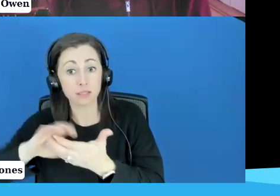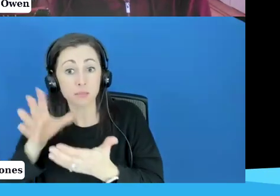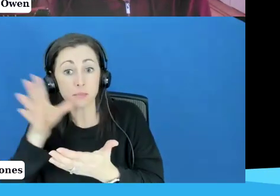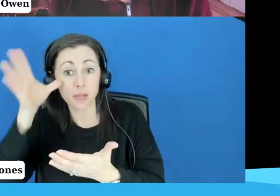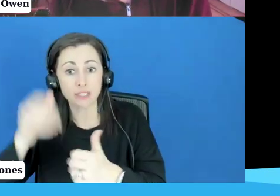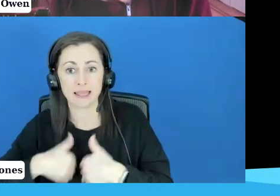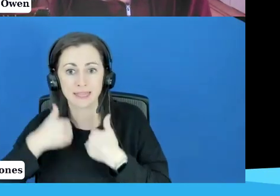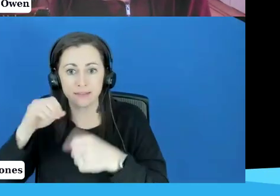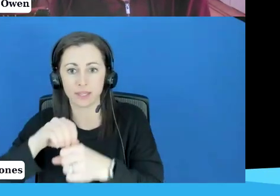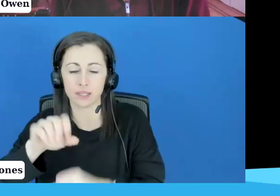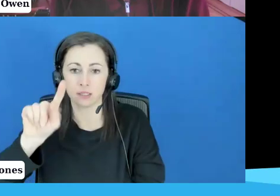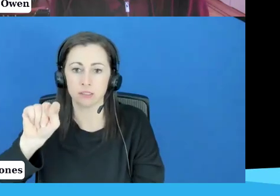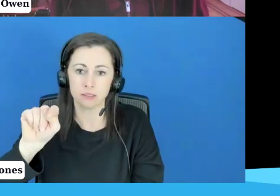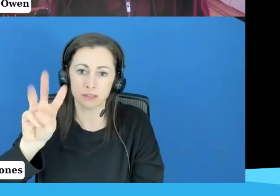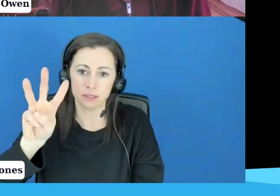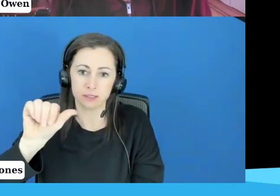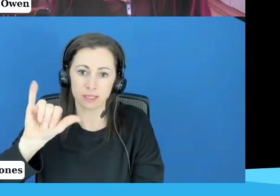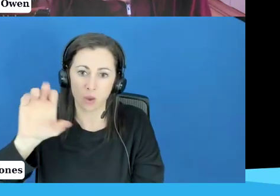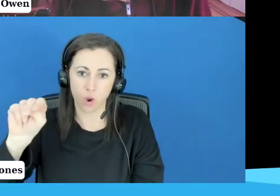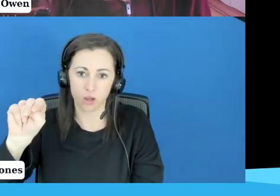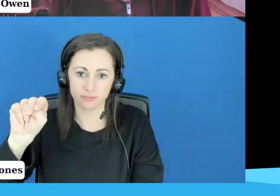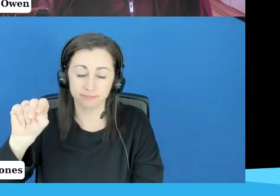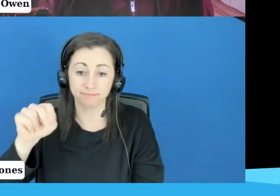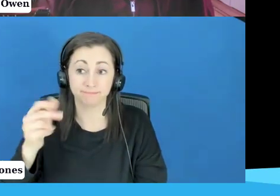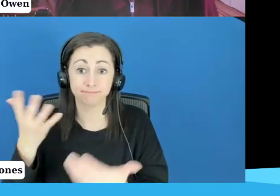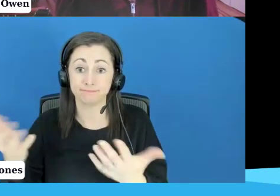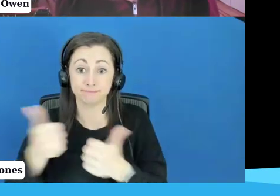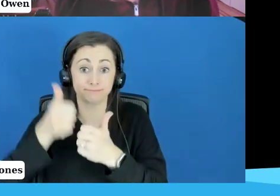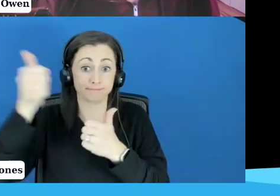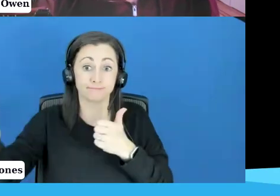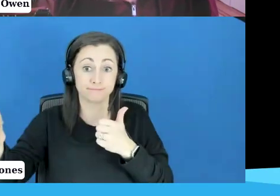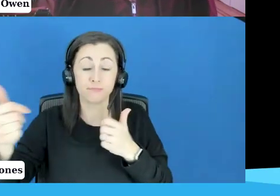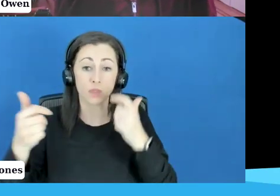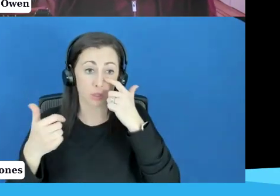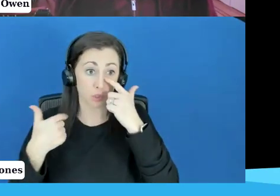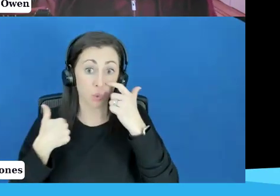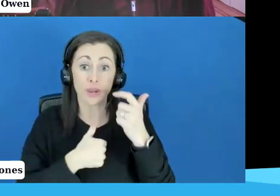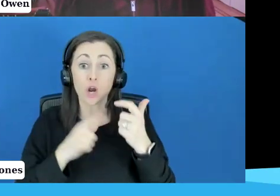We're making a village, and we spend a lot of time trying to do that. I would encourage you to as well